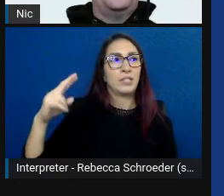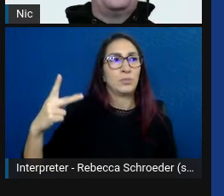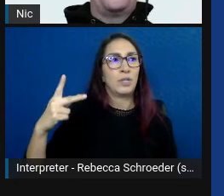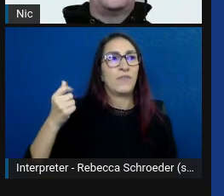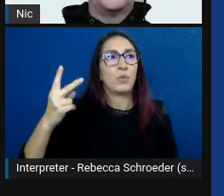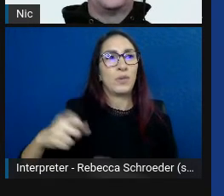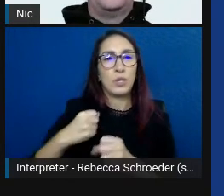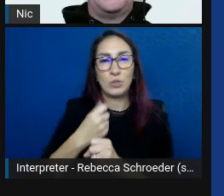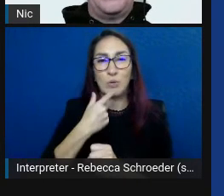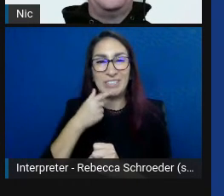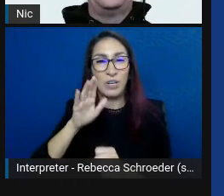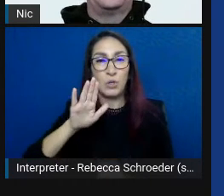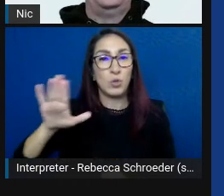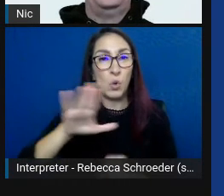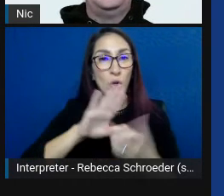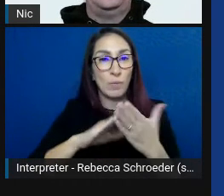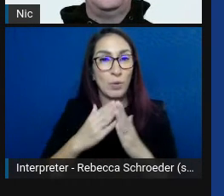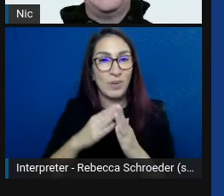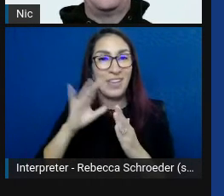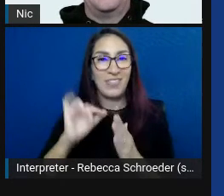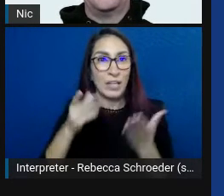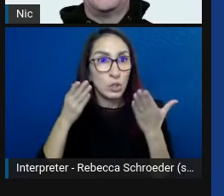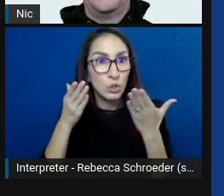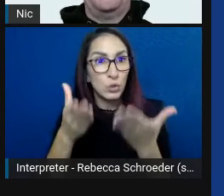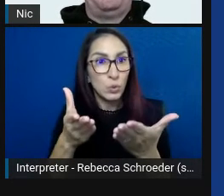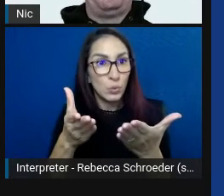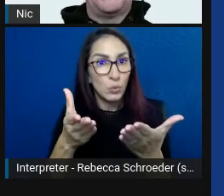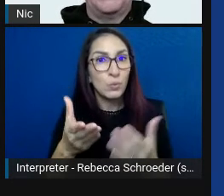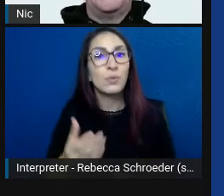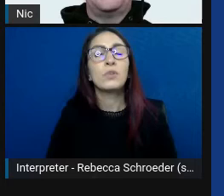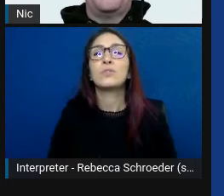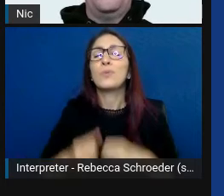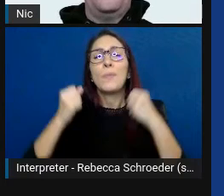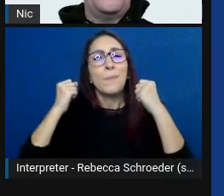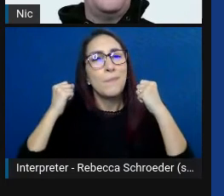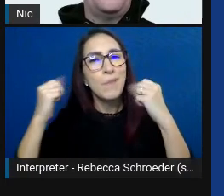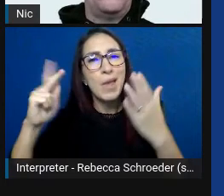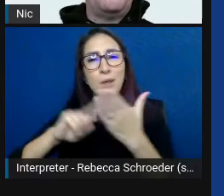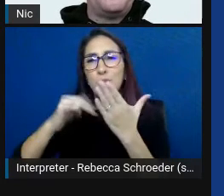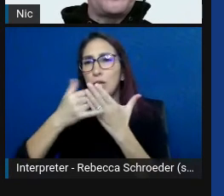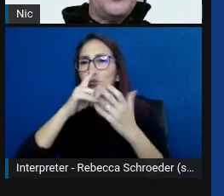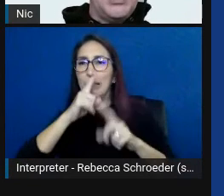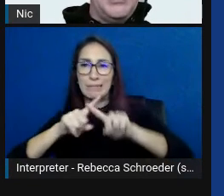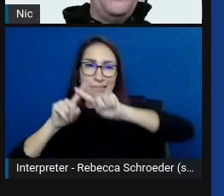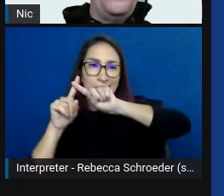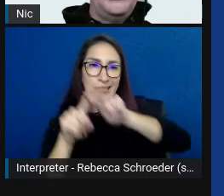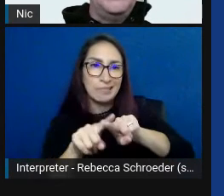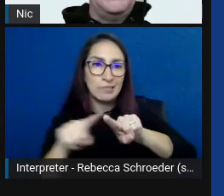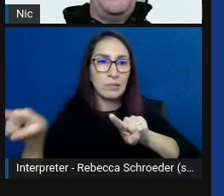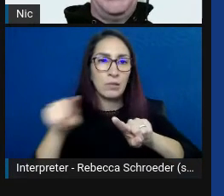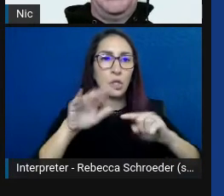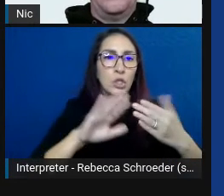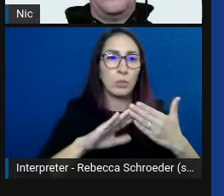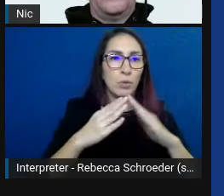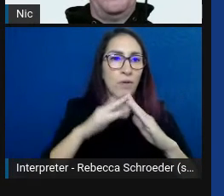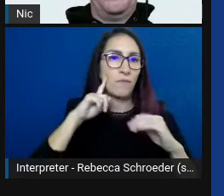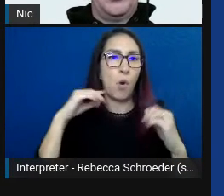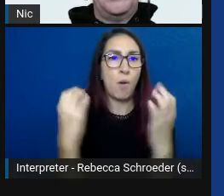of projects rely on the community to get things done. That's both wonderful and really demanding of you,